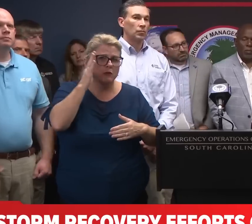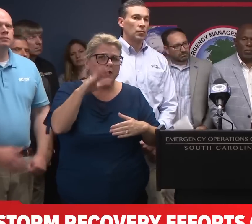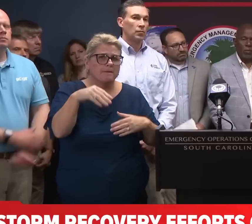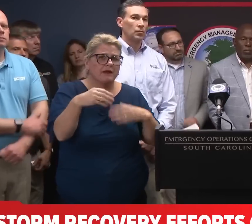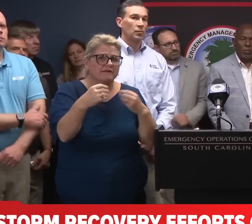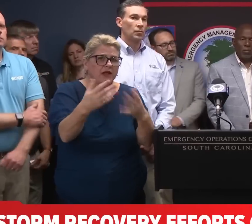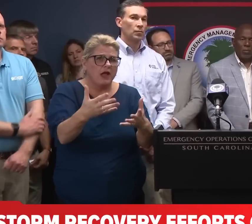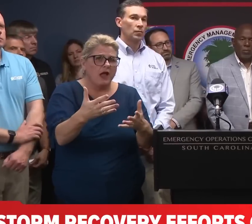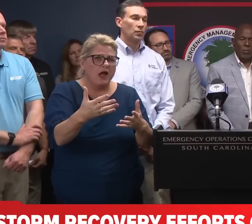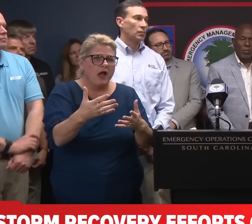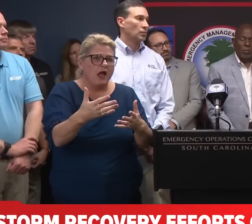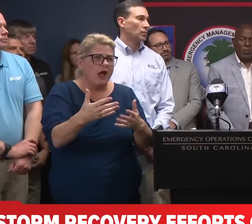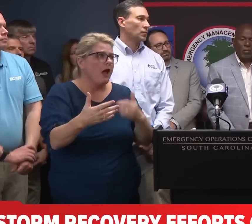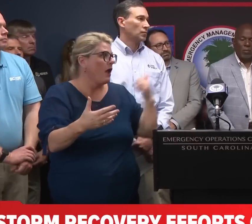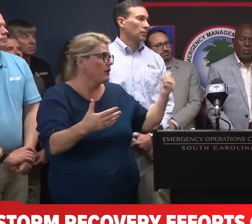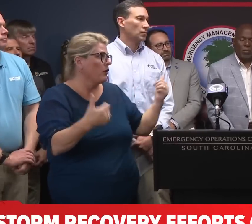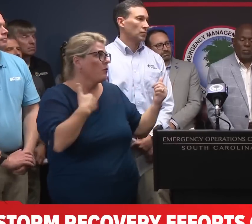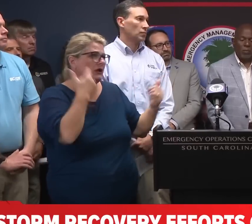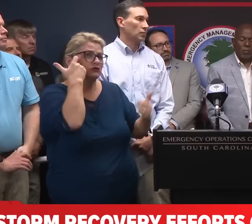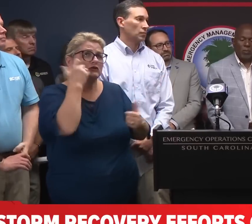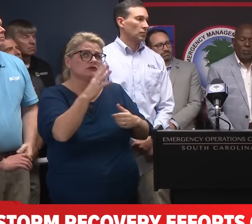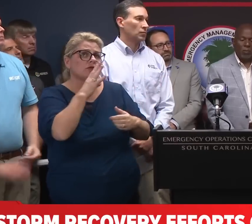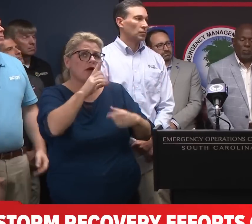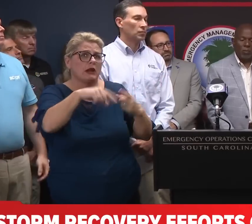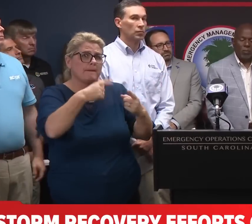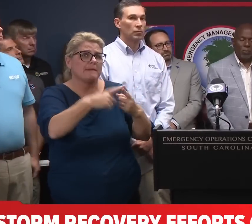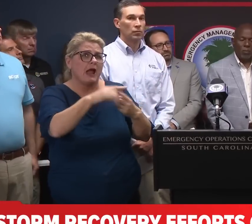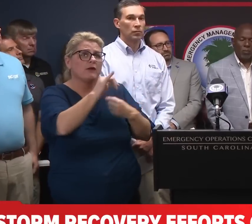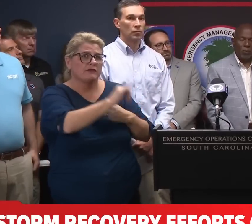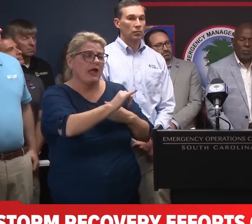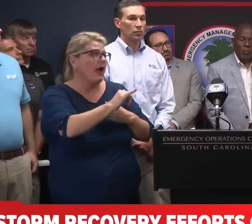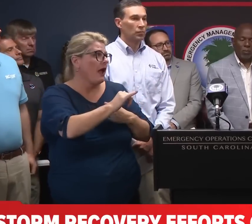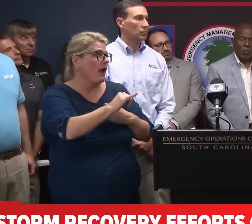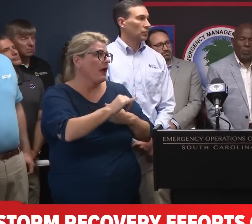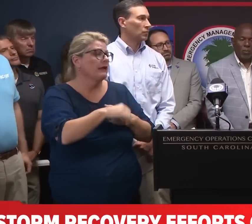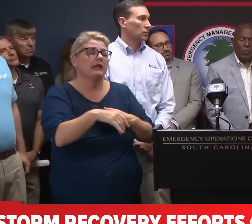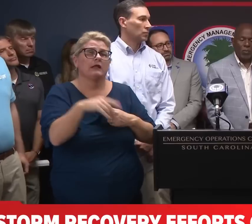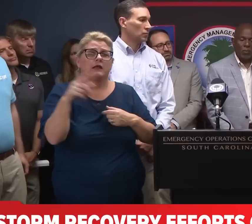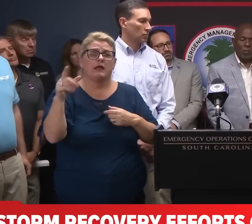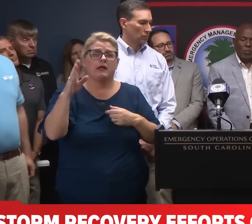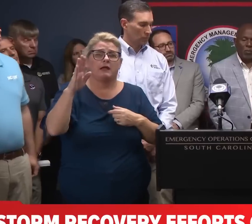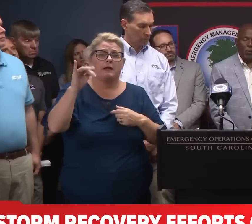for? He was talking about that? He referred, he referred to that